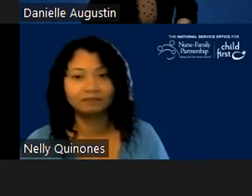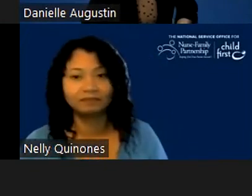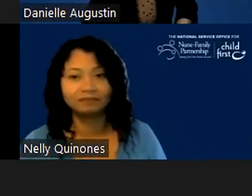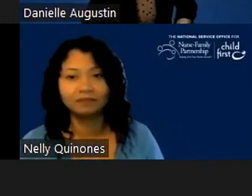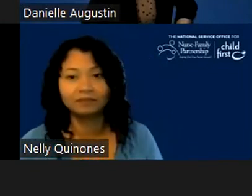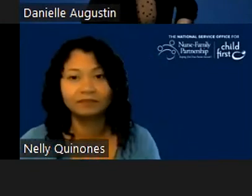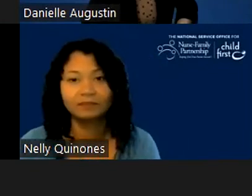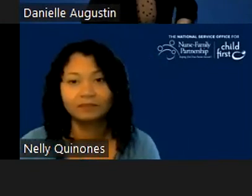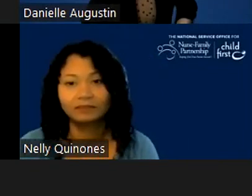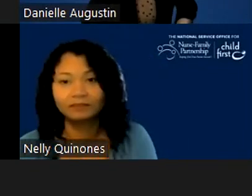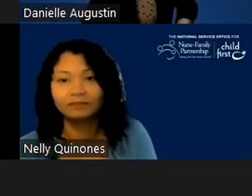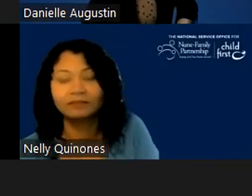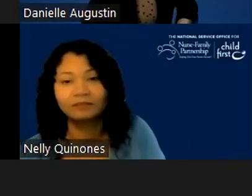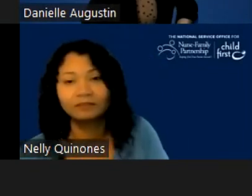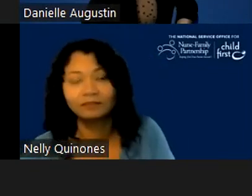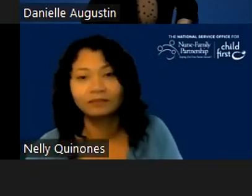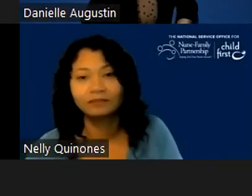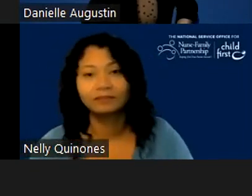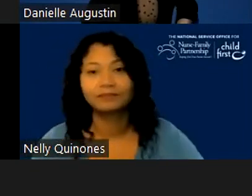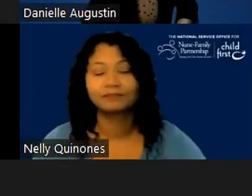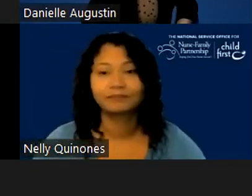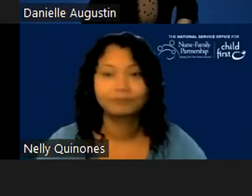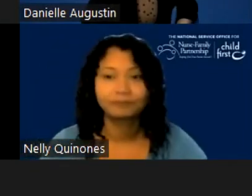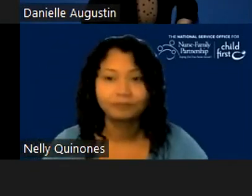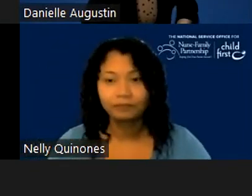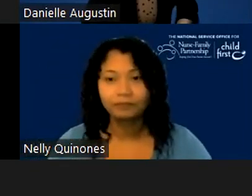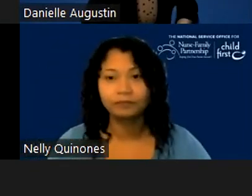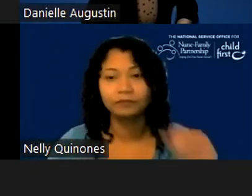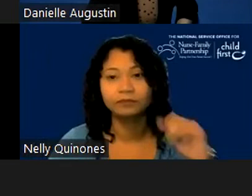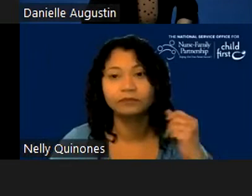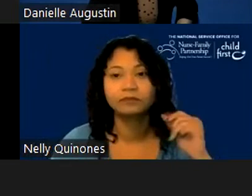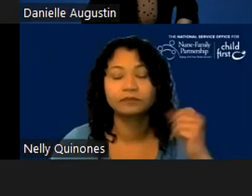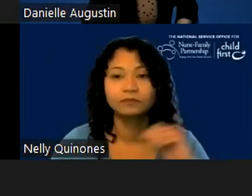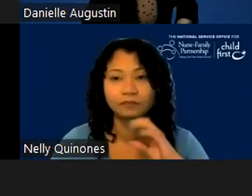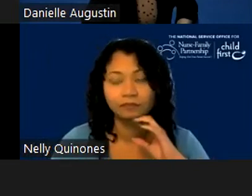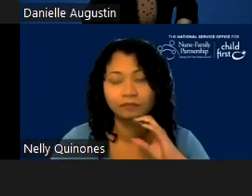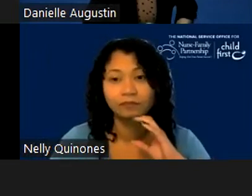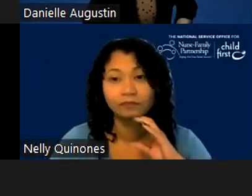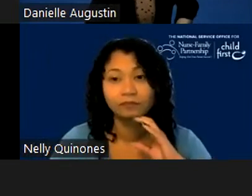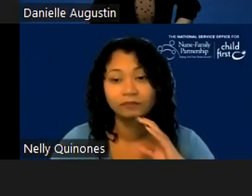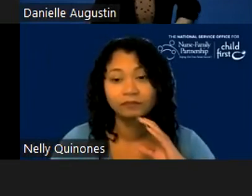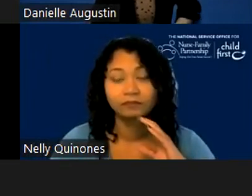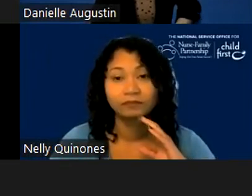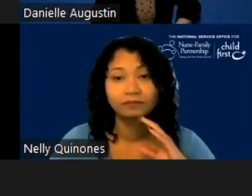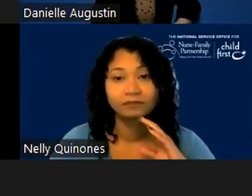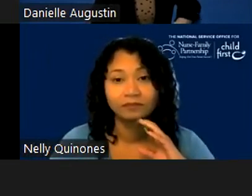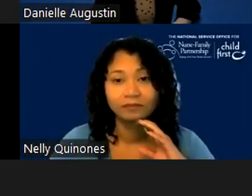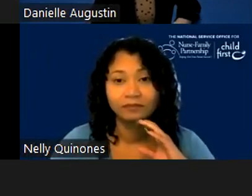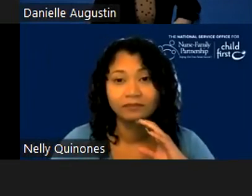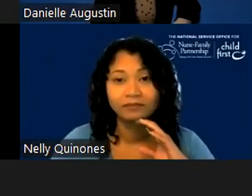going anywhere, but just being a support person for them. That's the point of Dr.